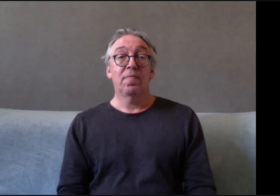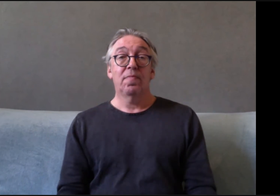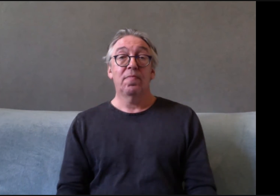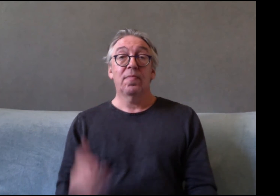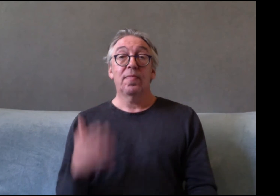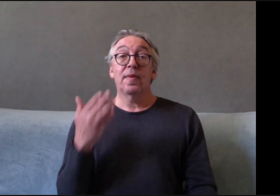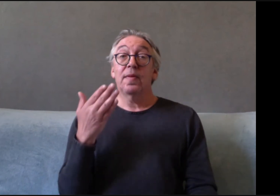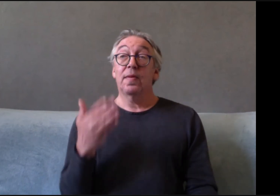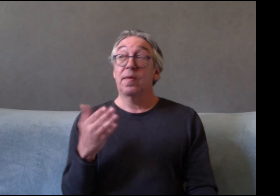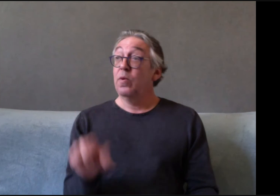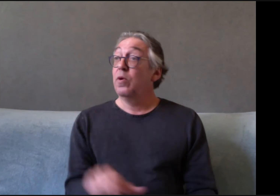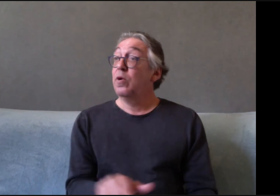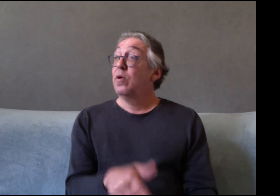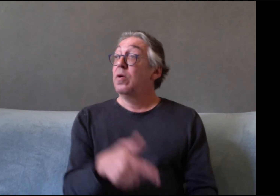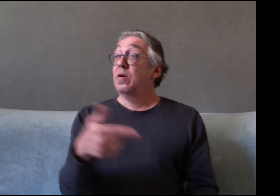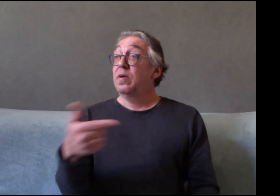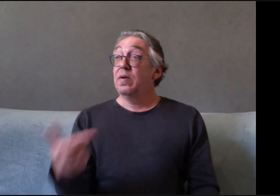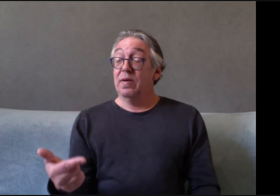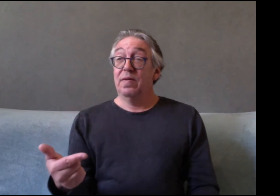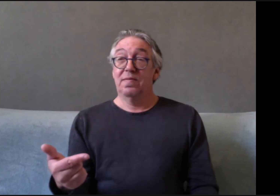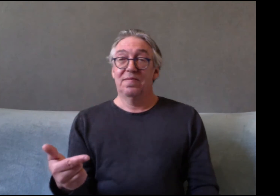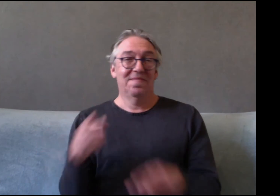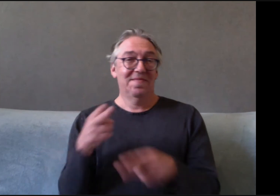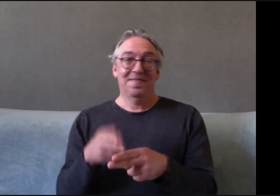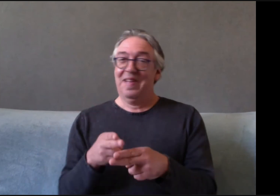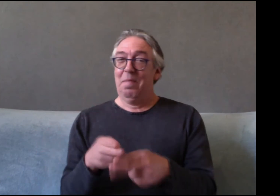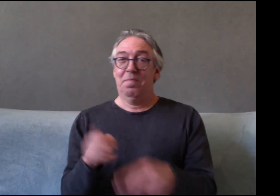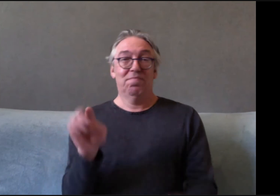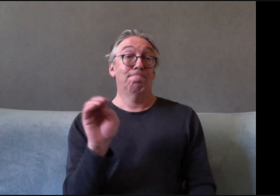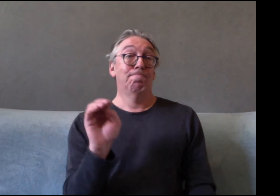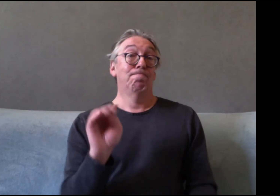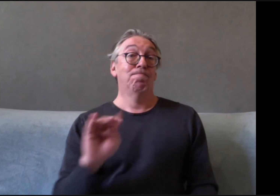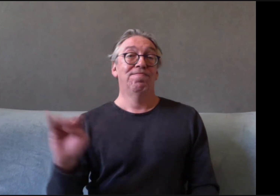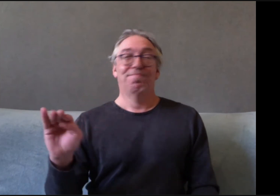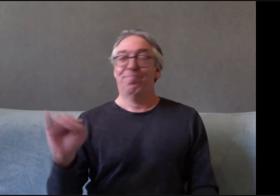and I think I didn't say your name correctly, I'm sorry.